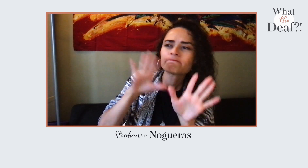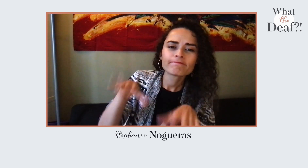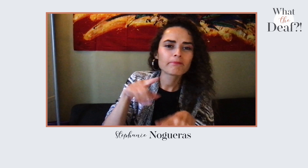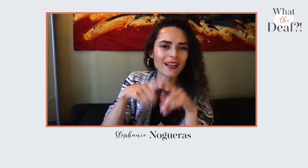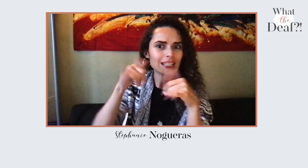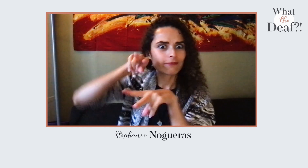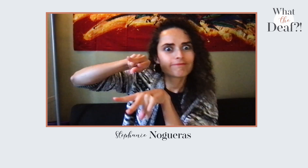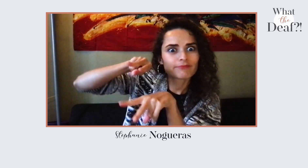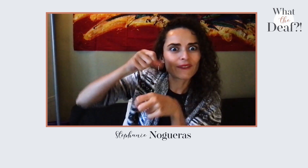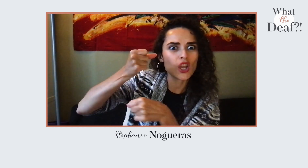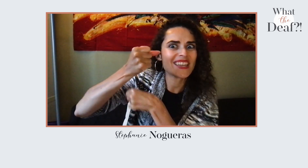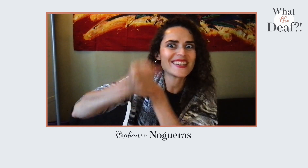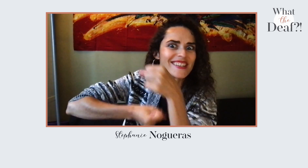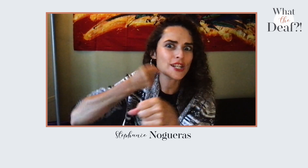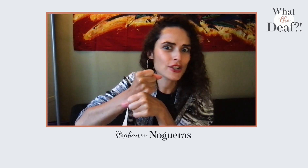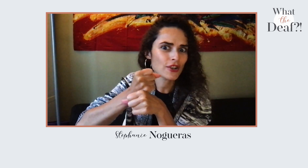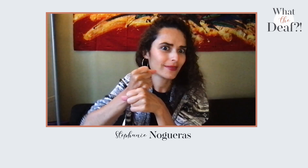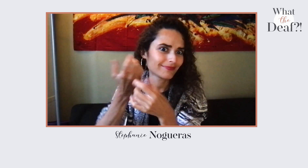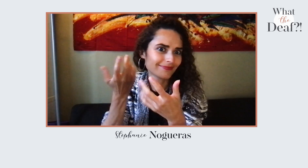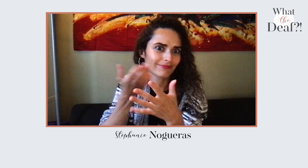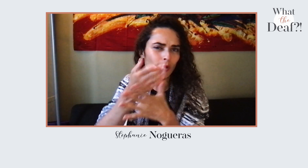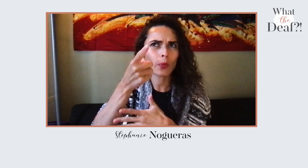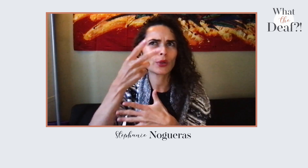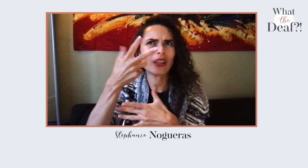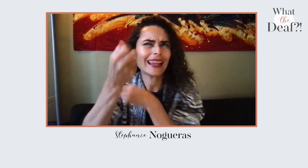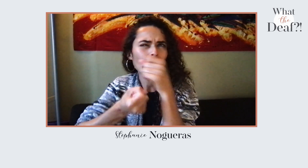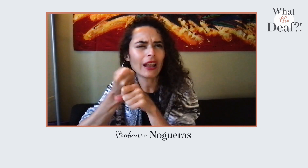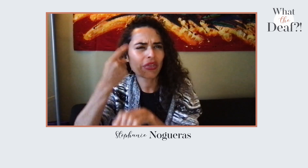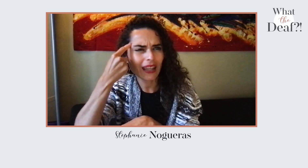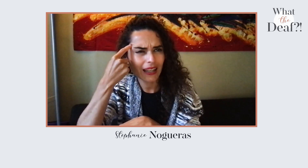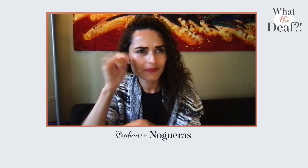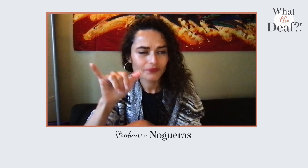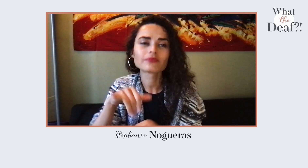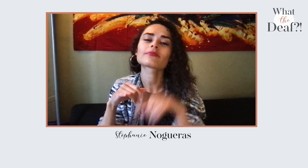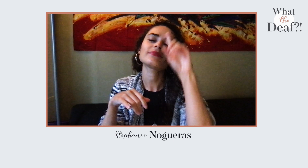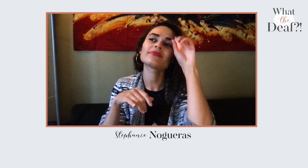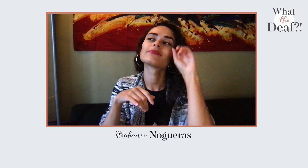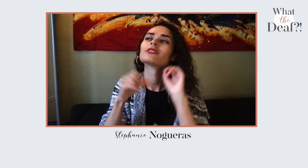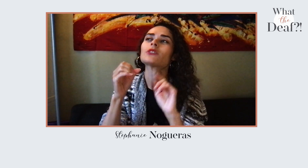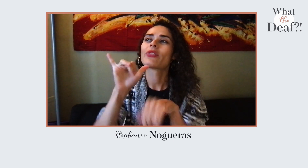she accepted, but she was still watching my stuff for years. I want to say it was three years later,